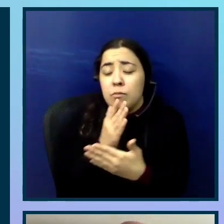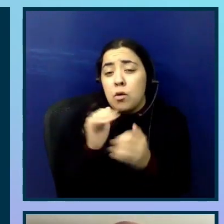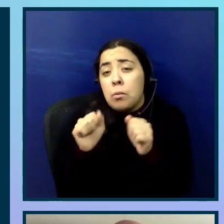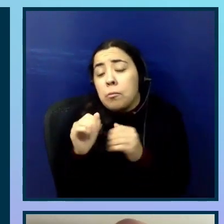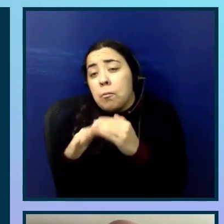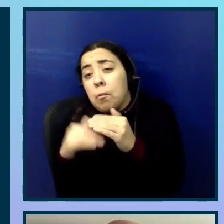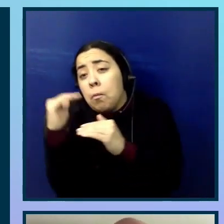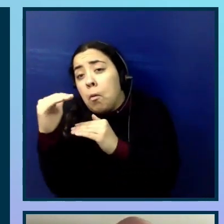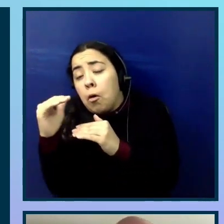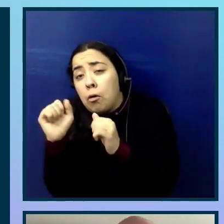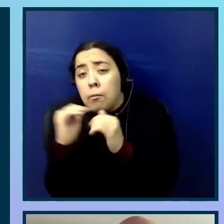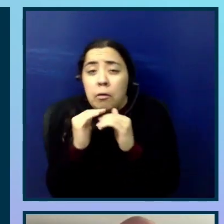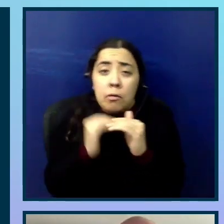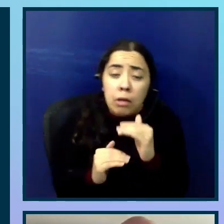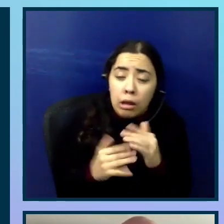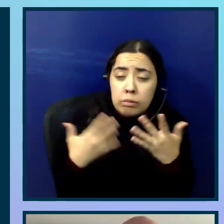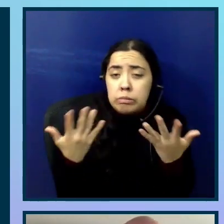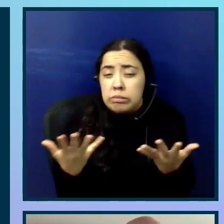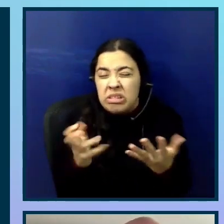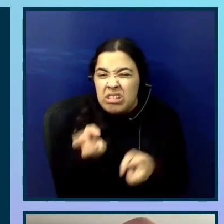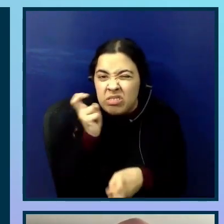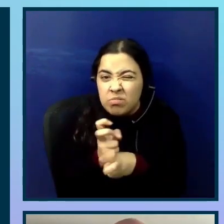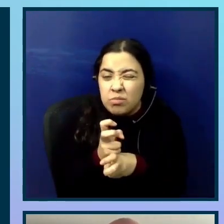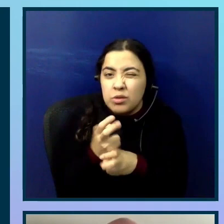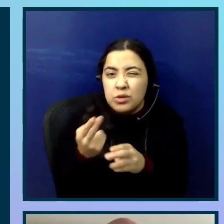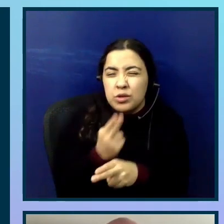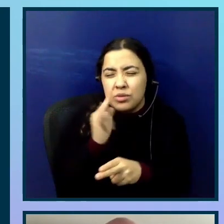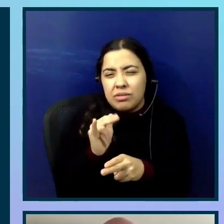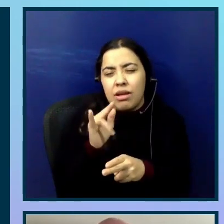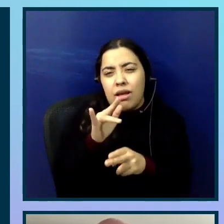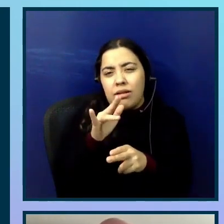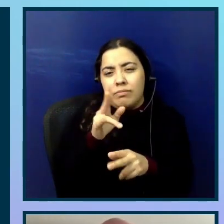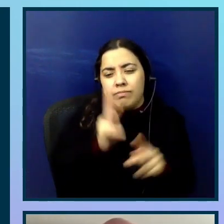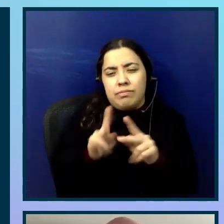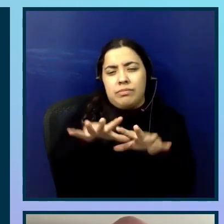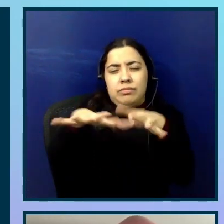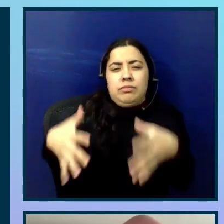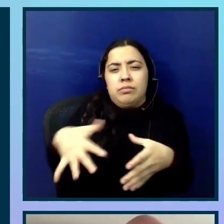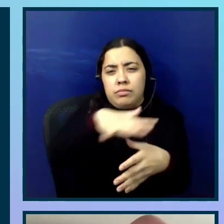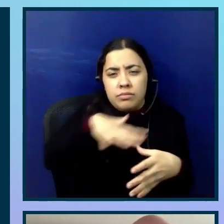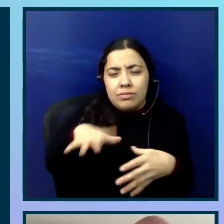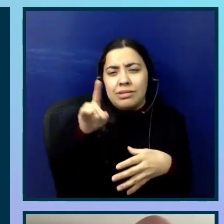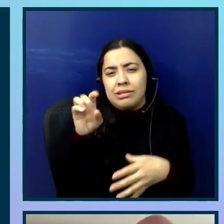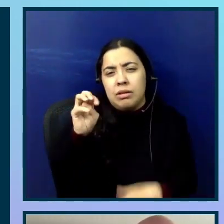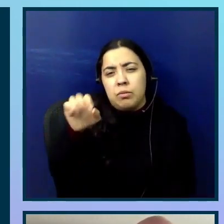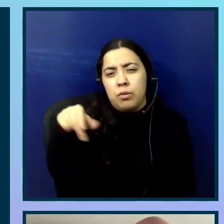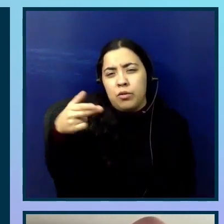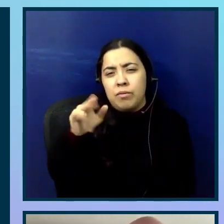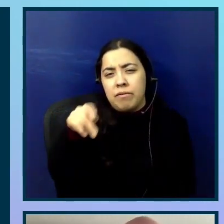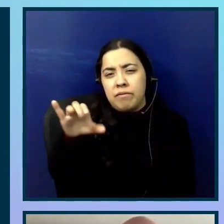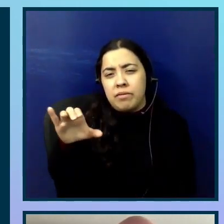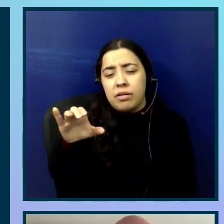And it becomes quite difficult to use demographics. And everyone's needs are equally important.